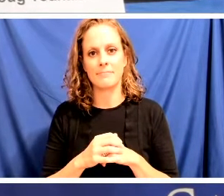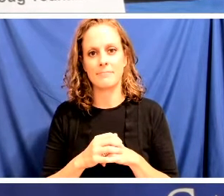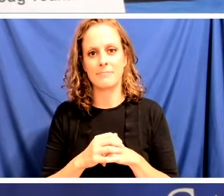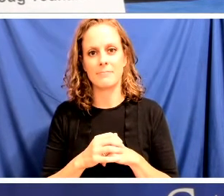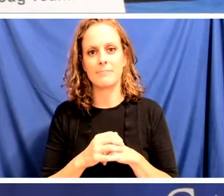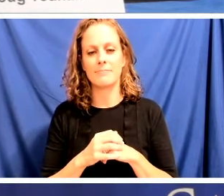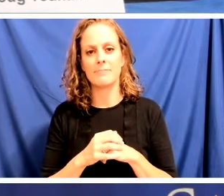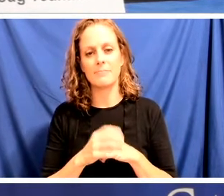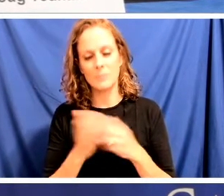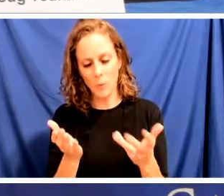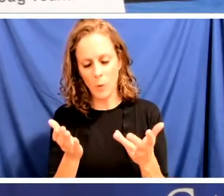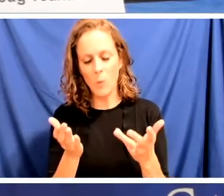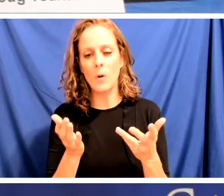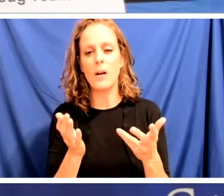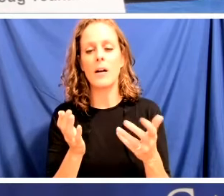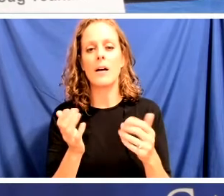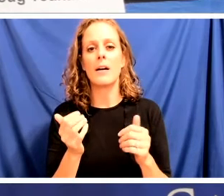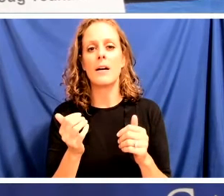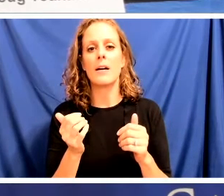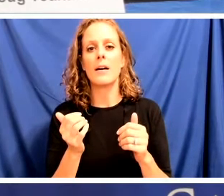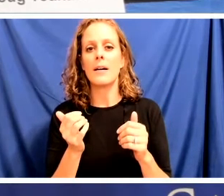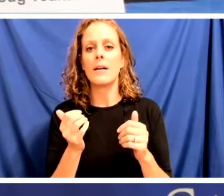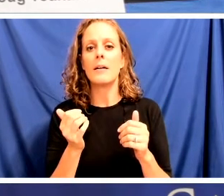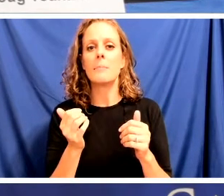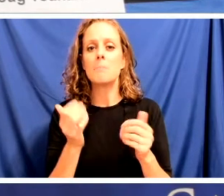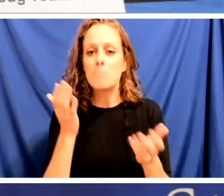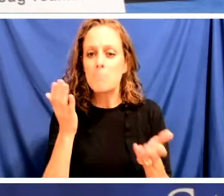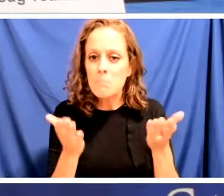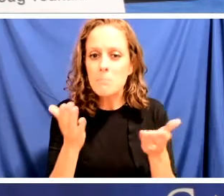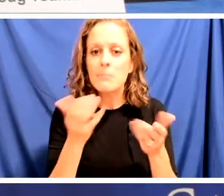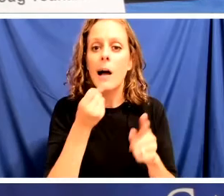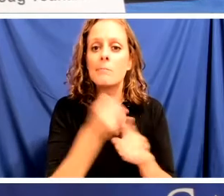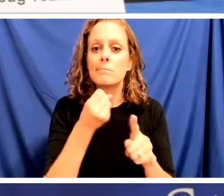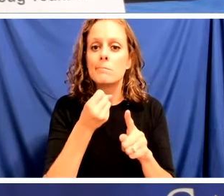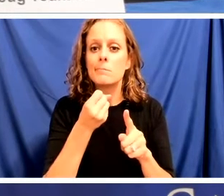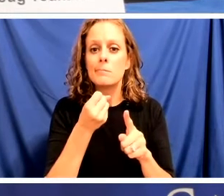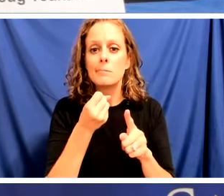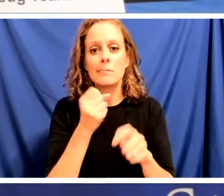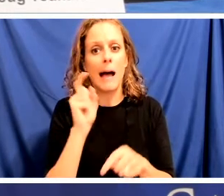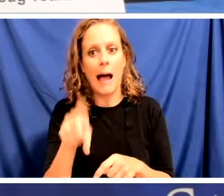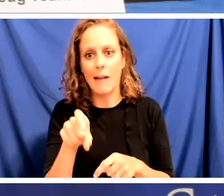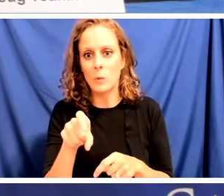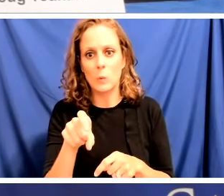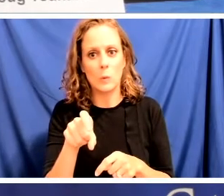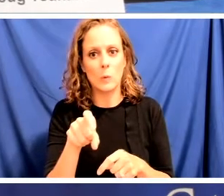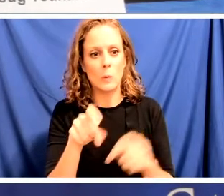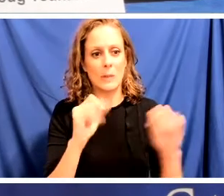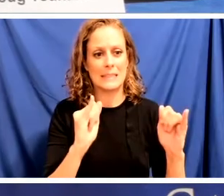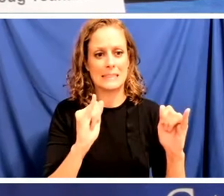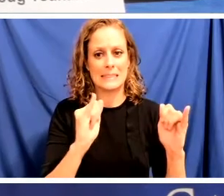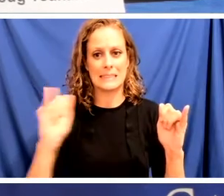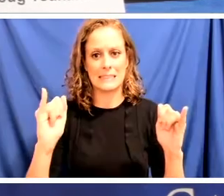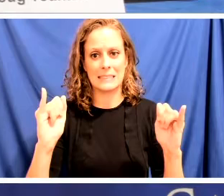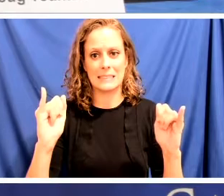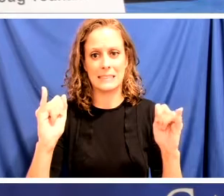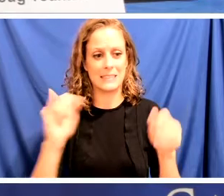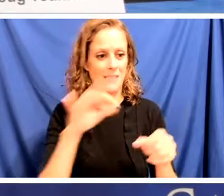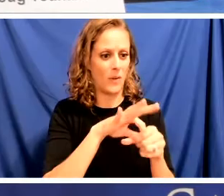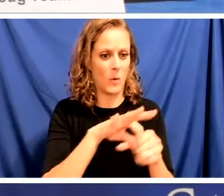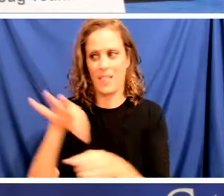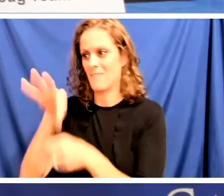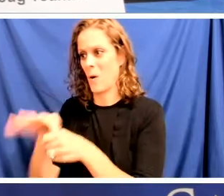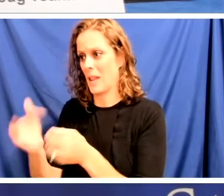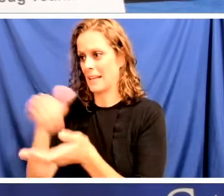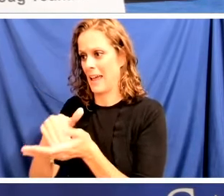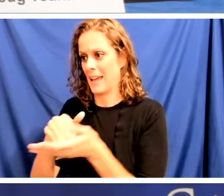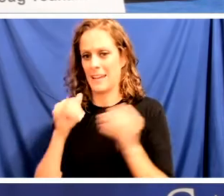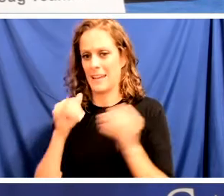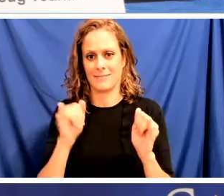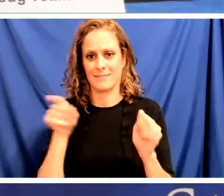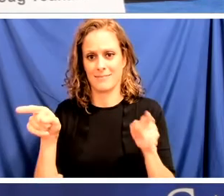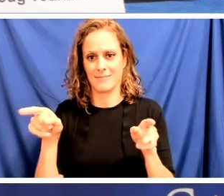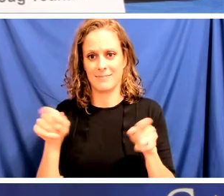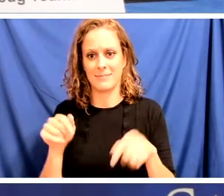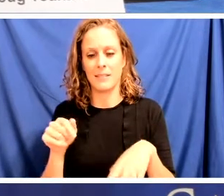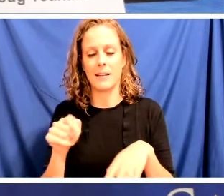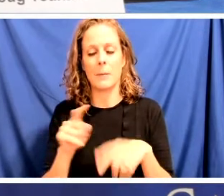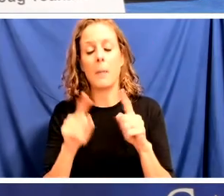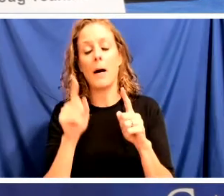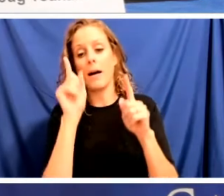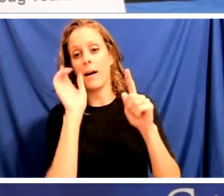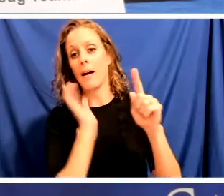Clarice Thomas: So if there's there might be some situations where we have to do that in order to keep populations various districts equal, but to the extent possible, we want to avoid that.